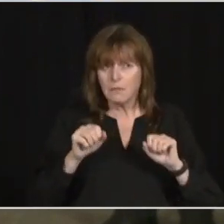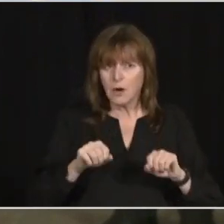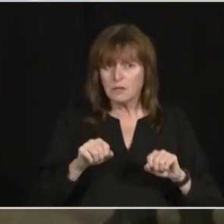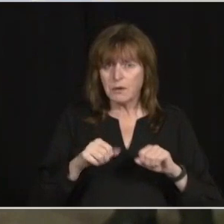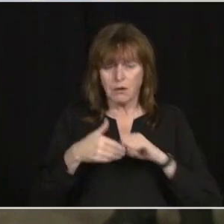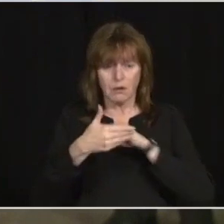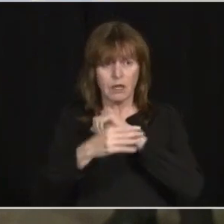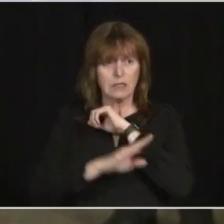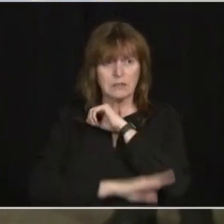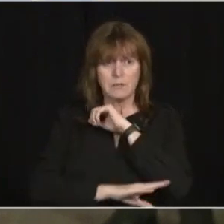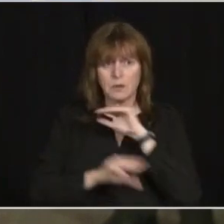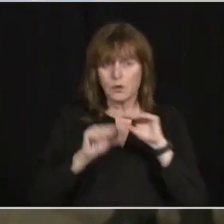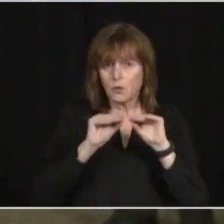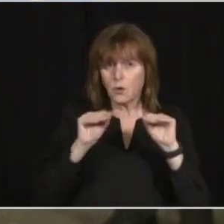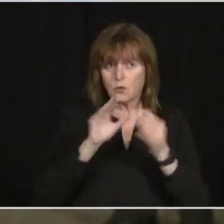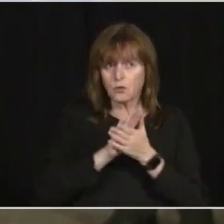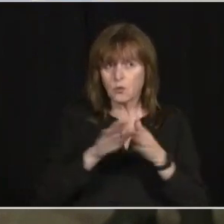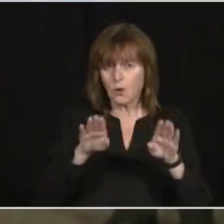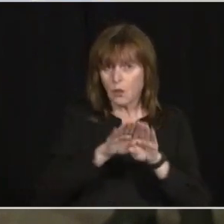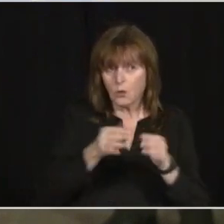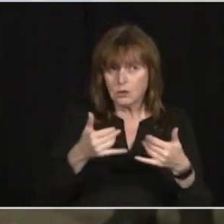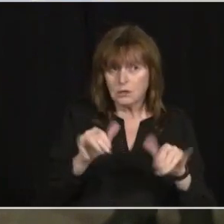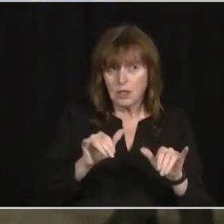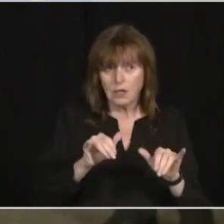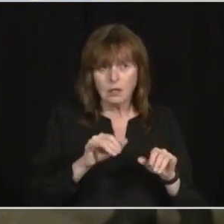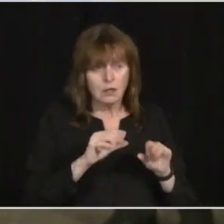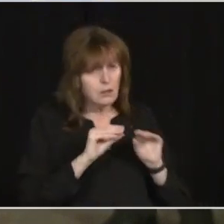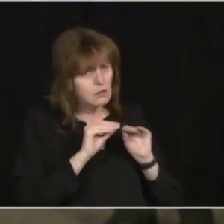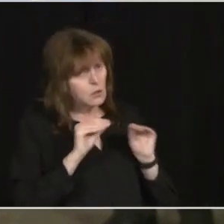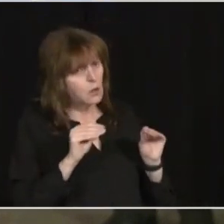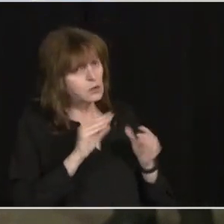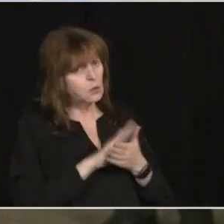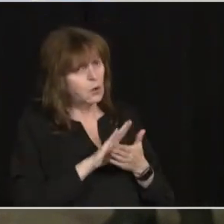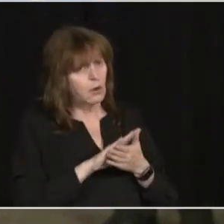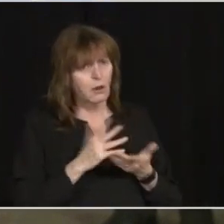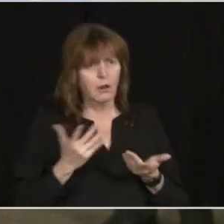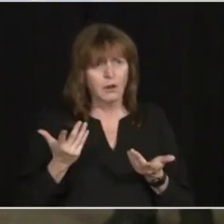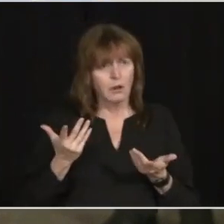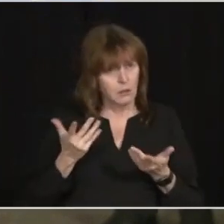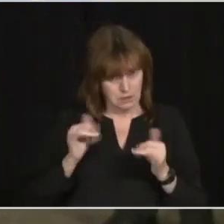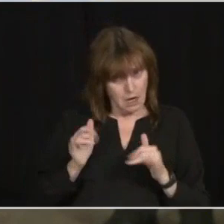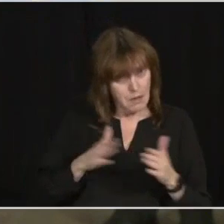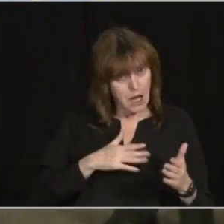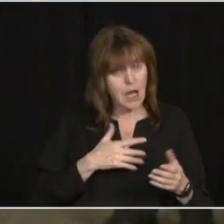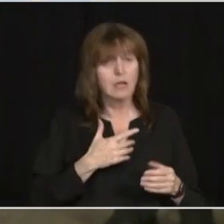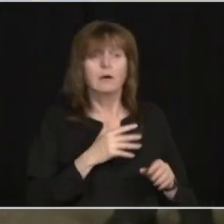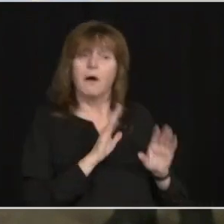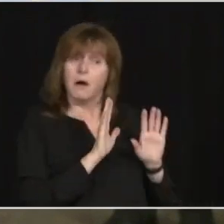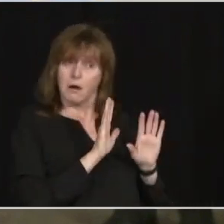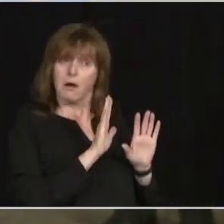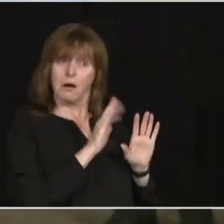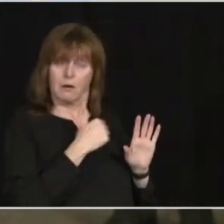preparing for? We're preparing for every eventuality. Our commitment to the people of this